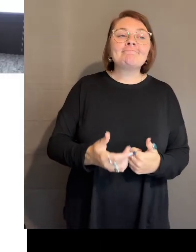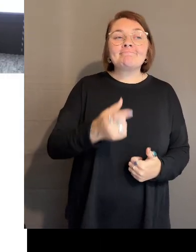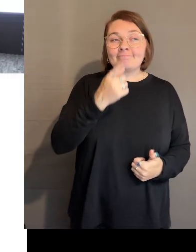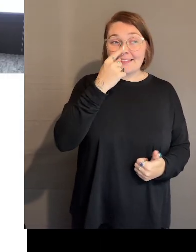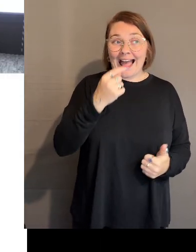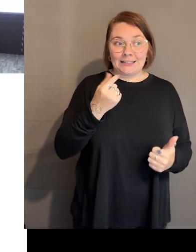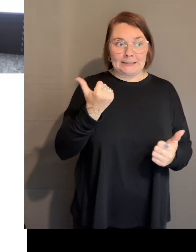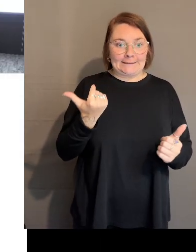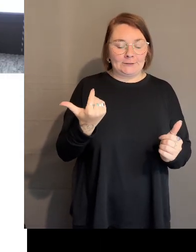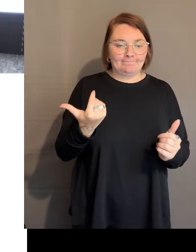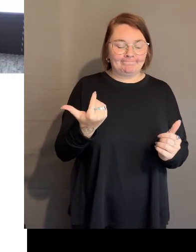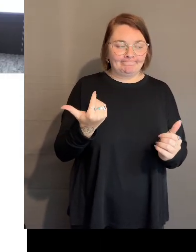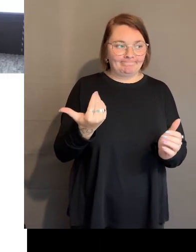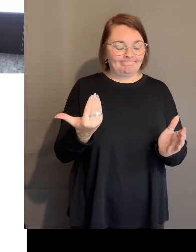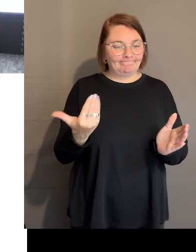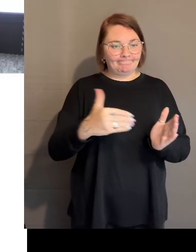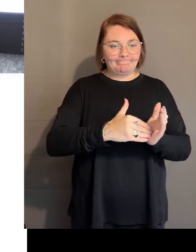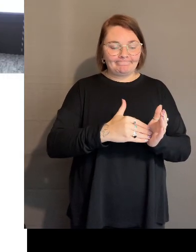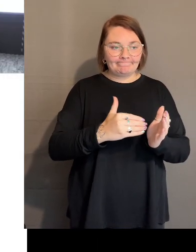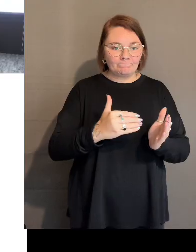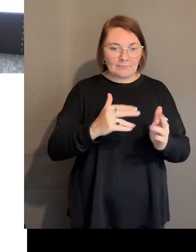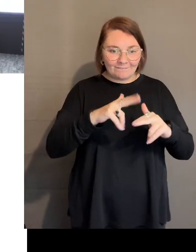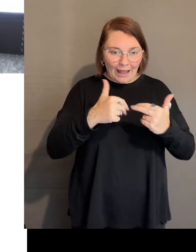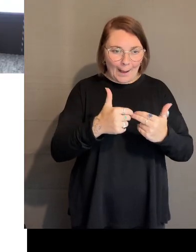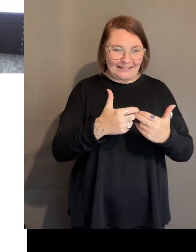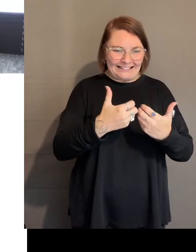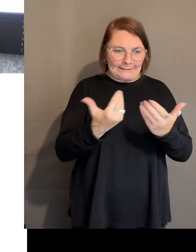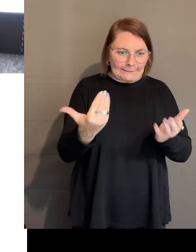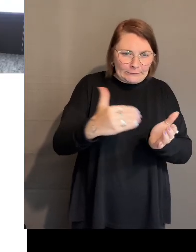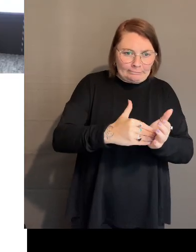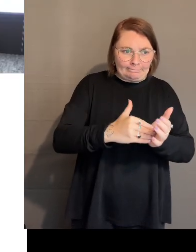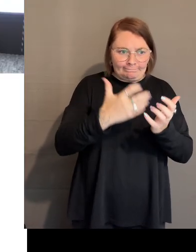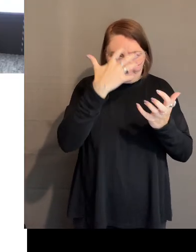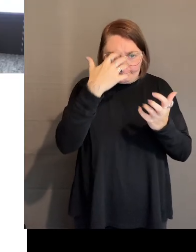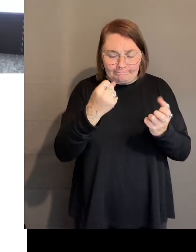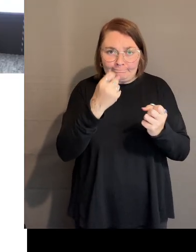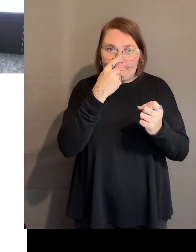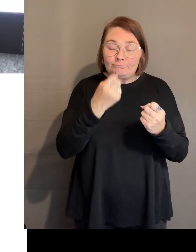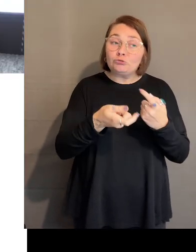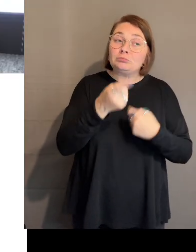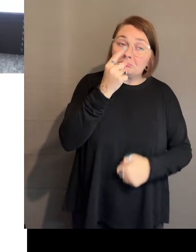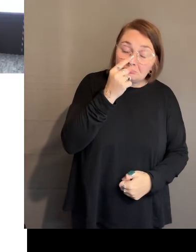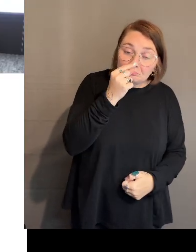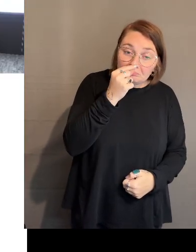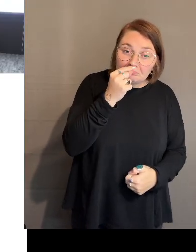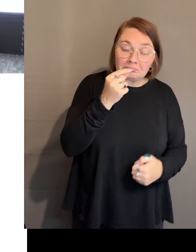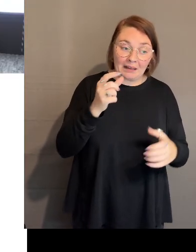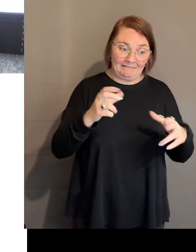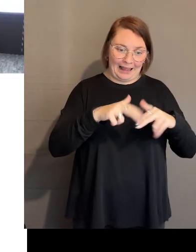And that kind of strain that this puts to… puts on the family unit could potentially